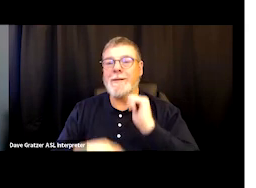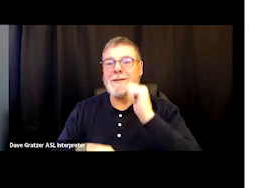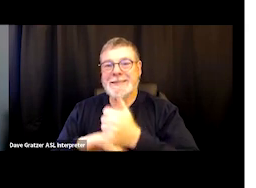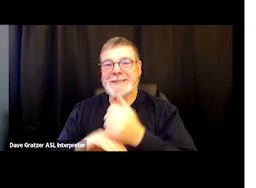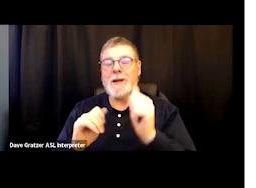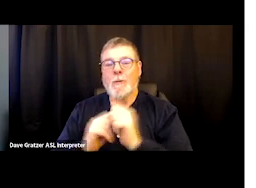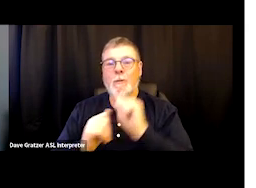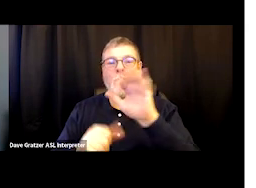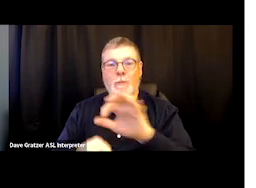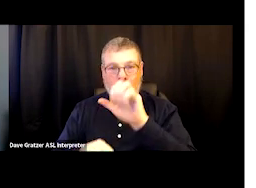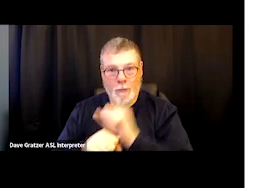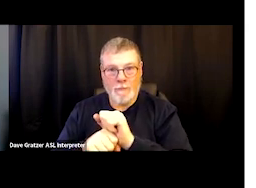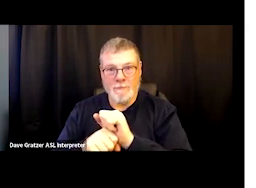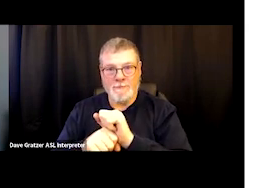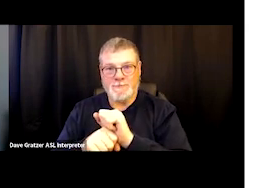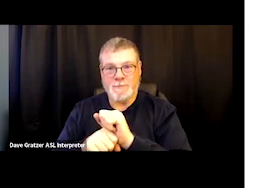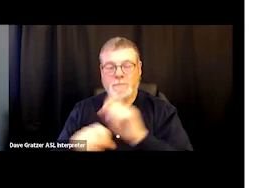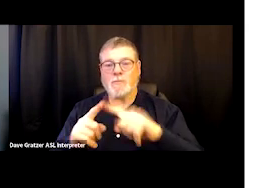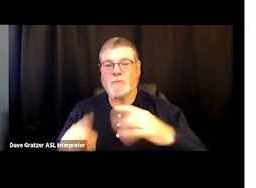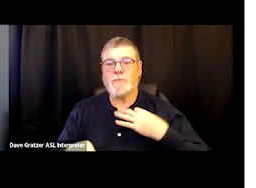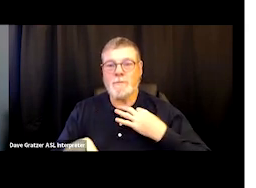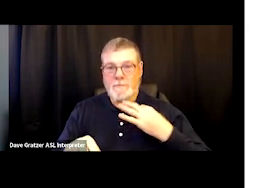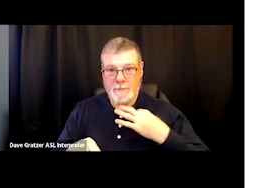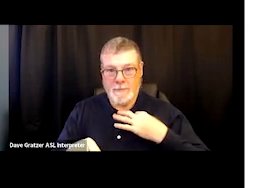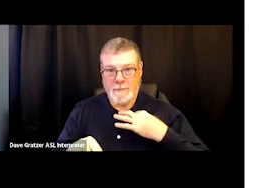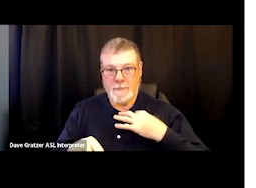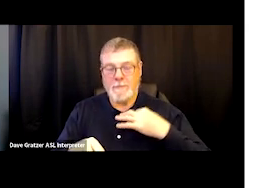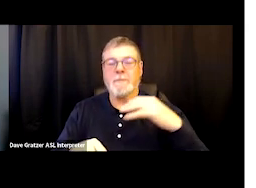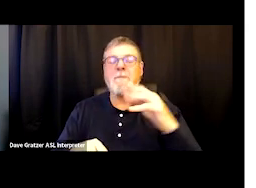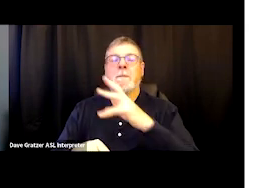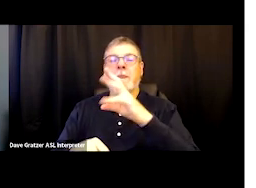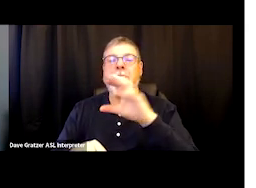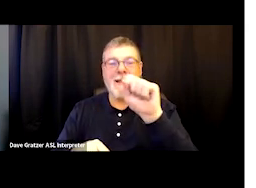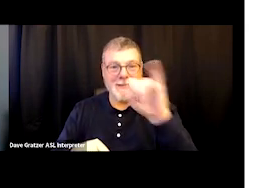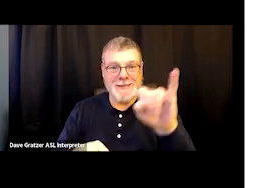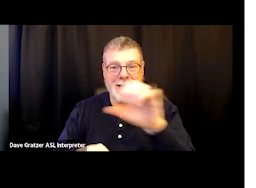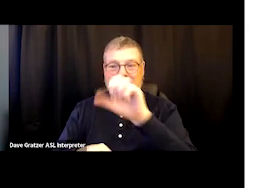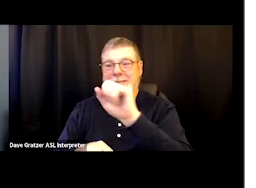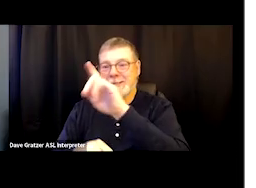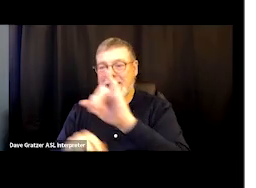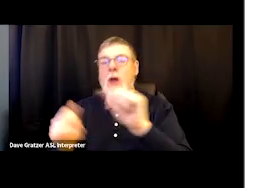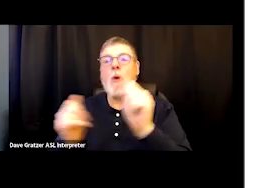with an appointment to apply for SSI and SSDI with the help of a Social Security representative.